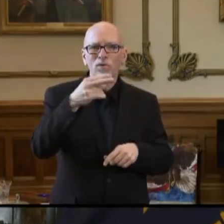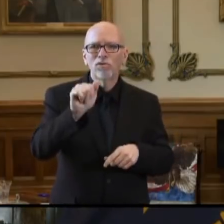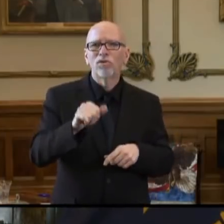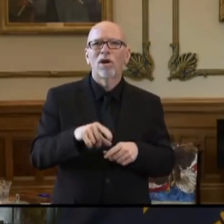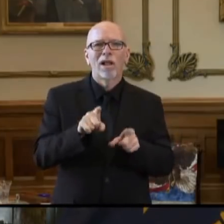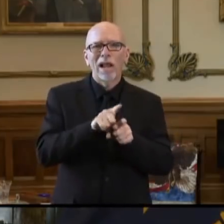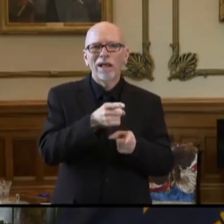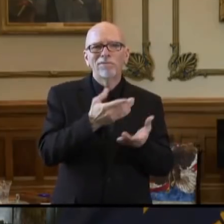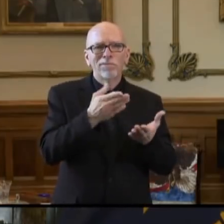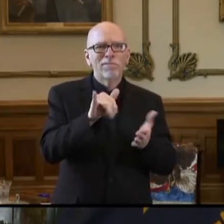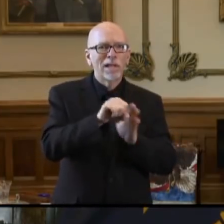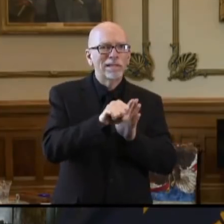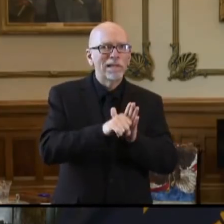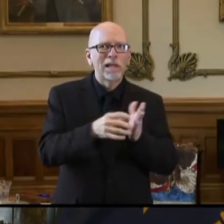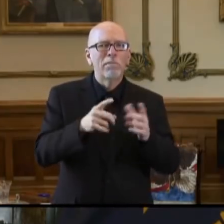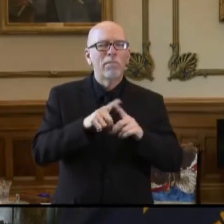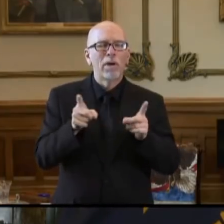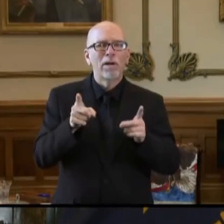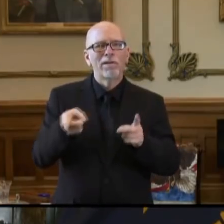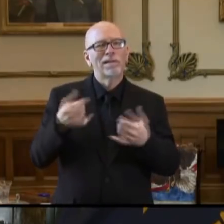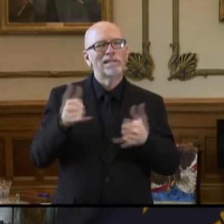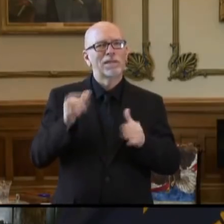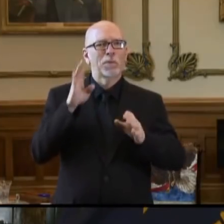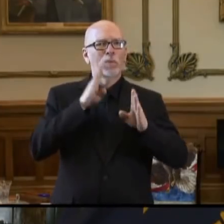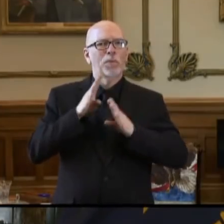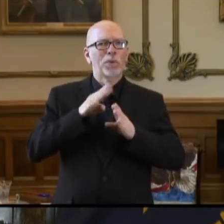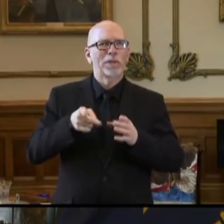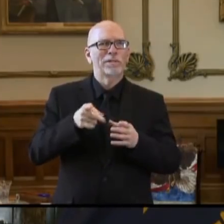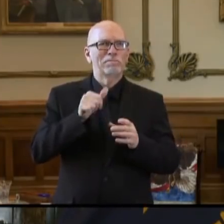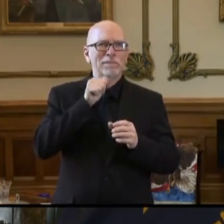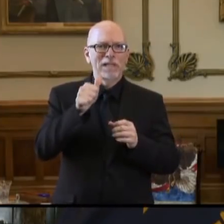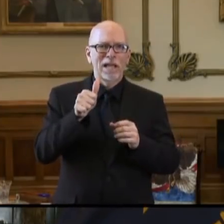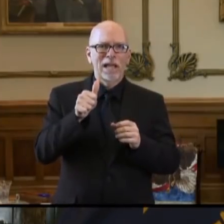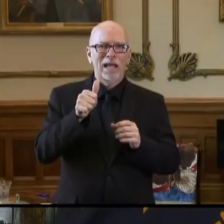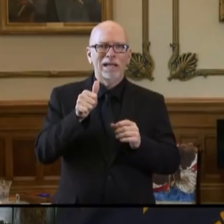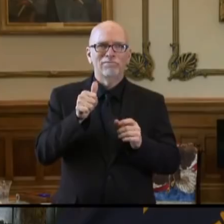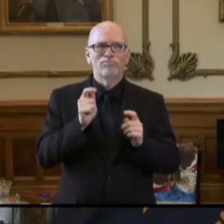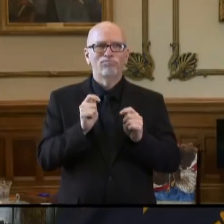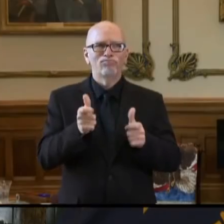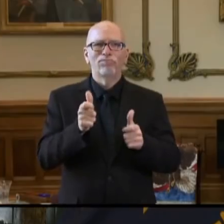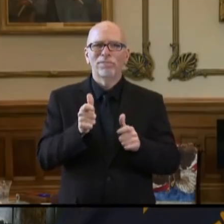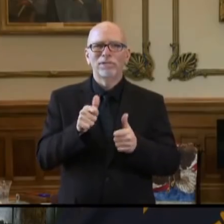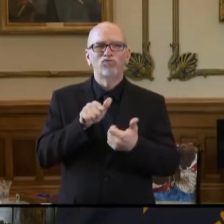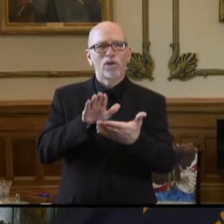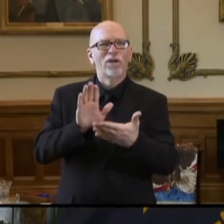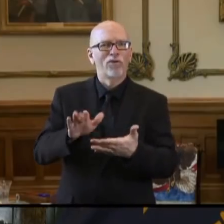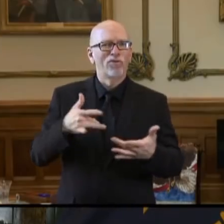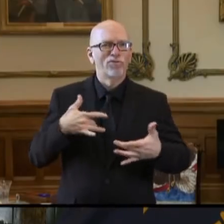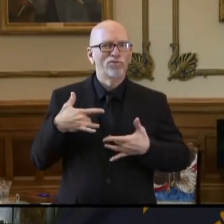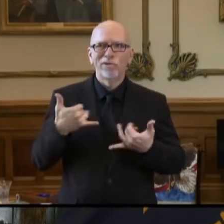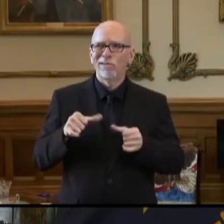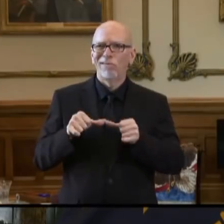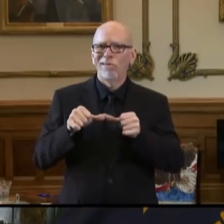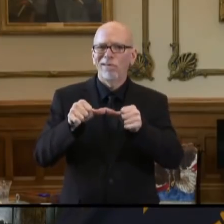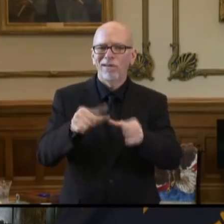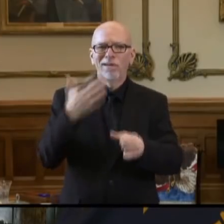FROM WORKERS AT THIRD WORKING IN DANGEROUS CONDITIONS. THEY'VE REPORTED IT TO AISHA AS SUGGESTED BY THE STATE BUT THEY'RE WORRIED THAT THIS MAY